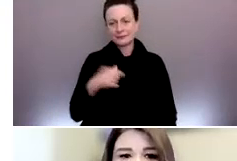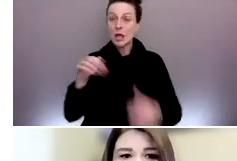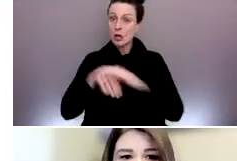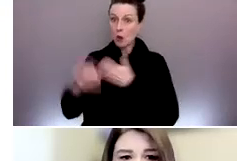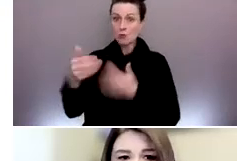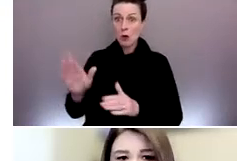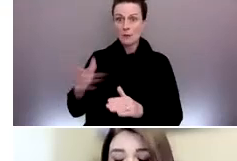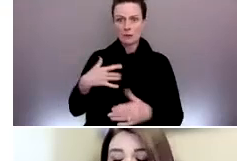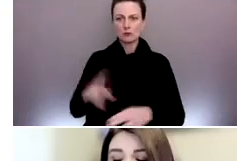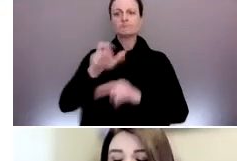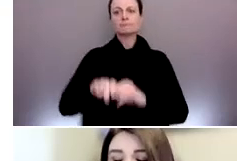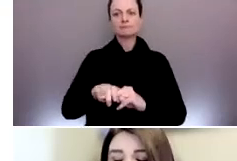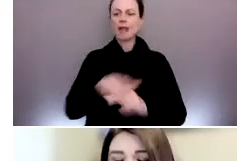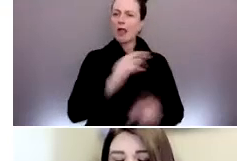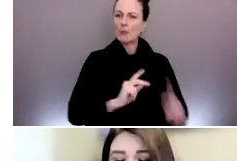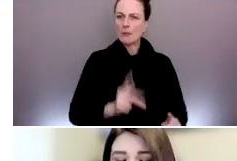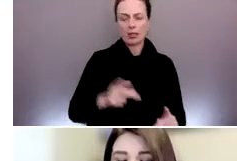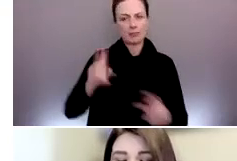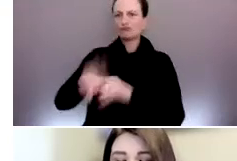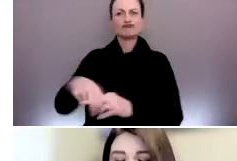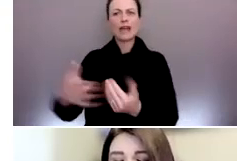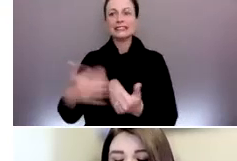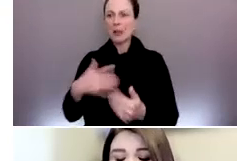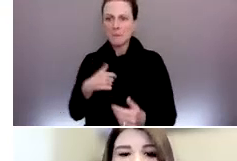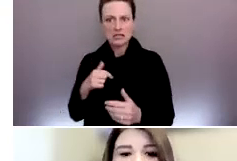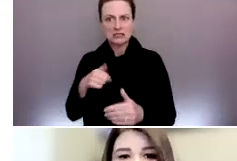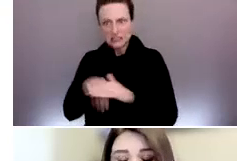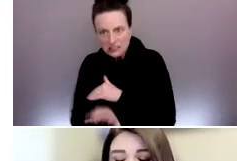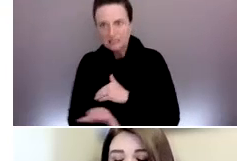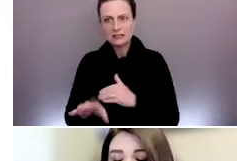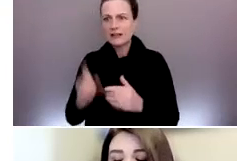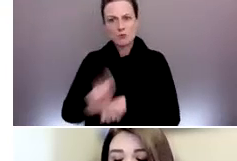seats that others seem to find so easily. What this means is that I want my children to have